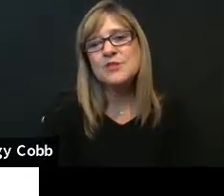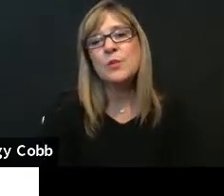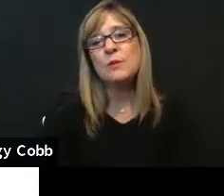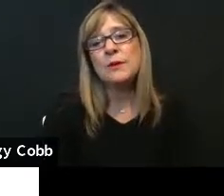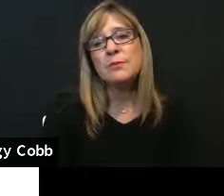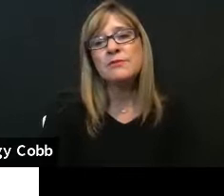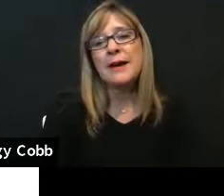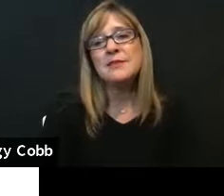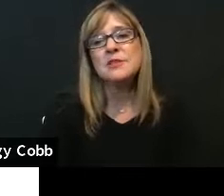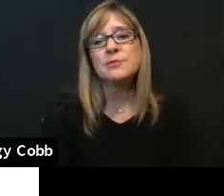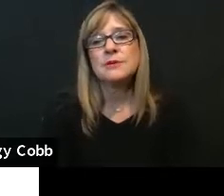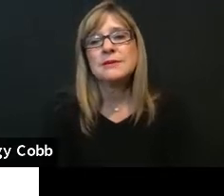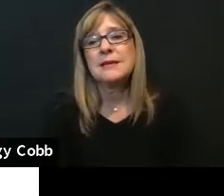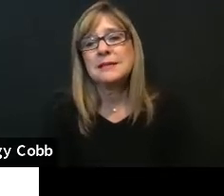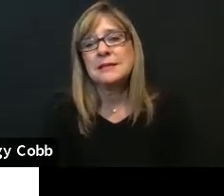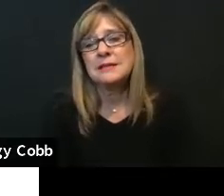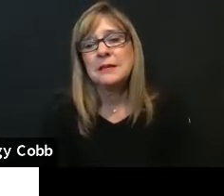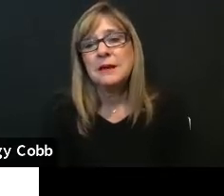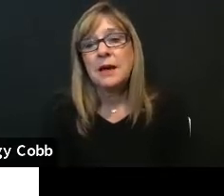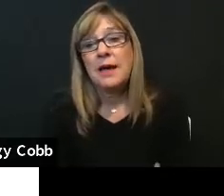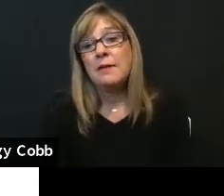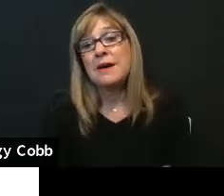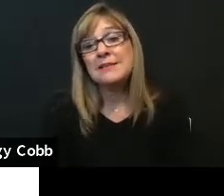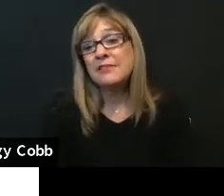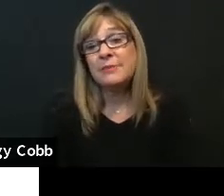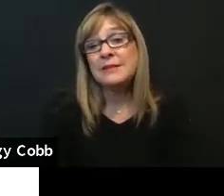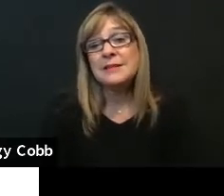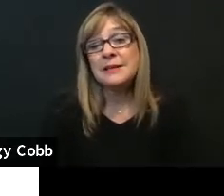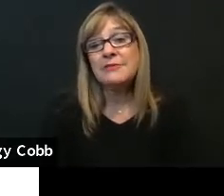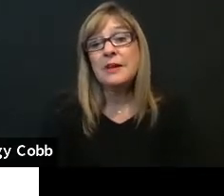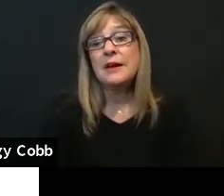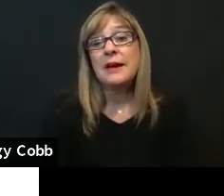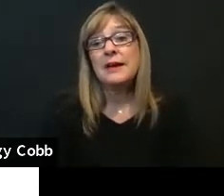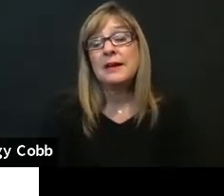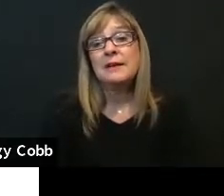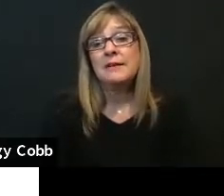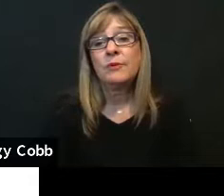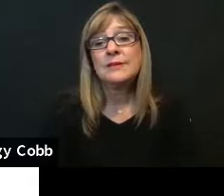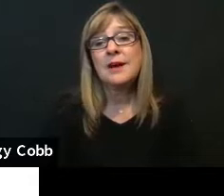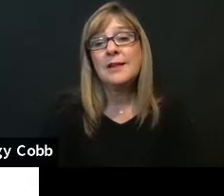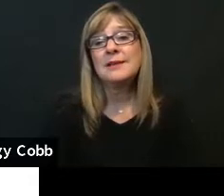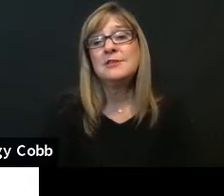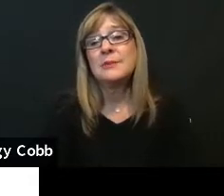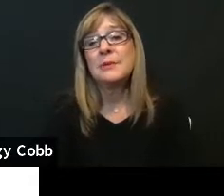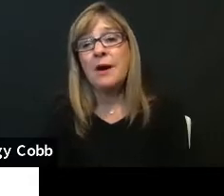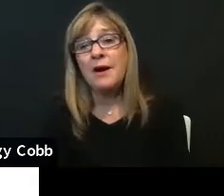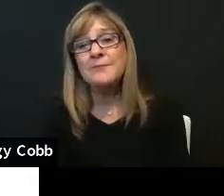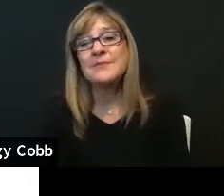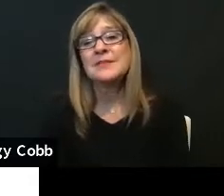so we wanna provide the support they need. And myself being deaf, I went to college, I'm a mom